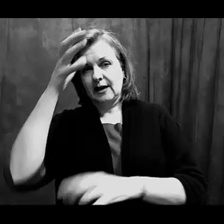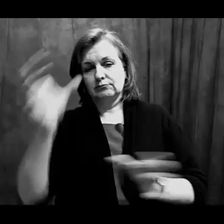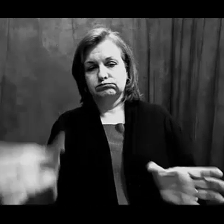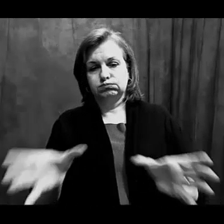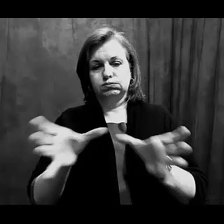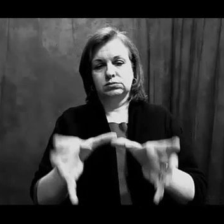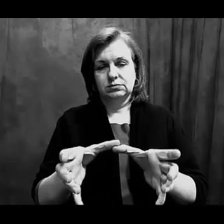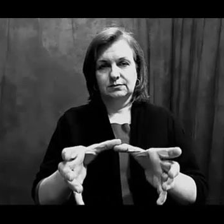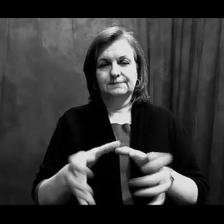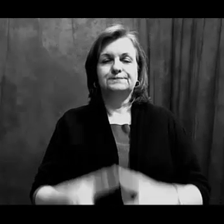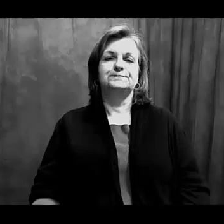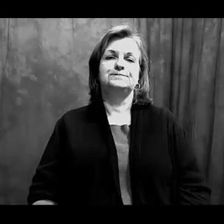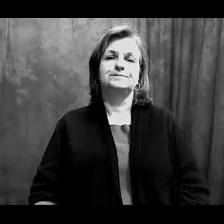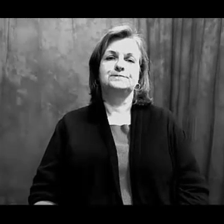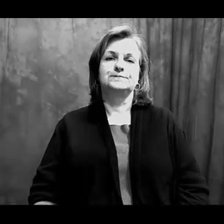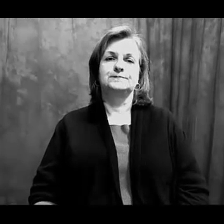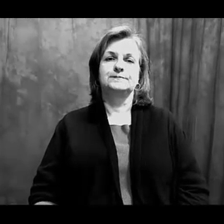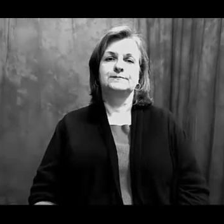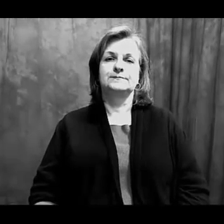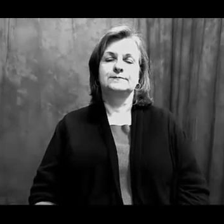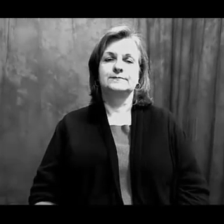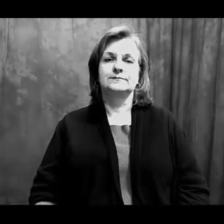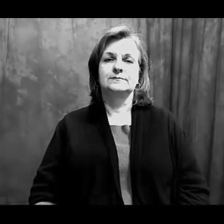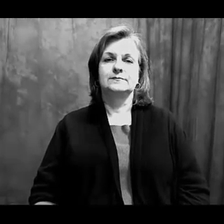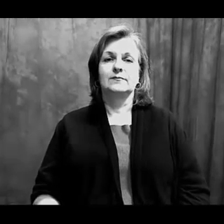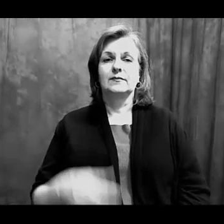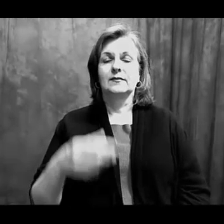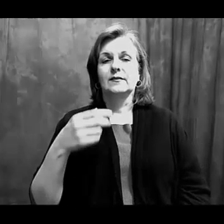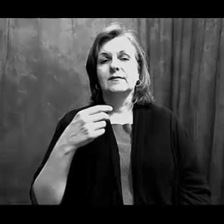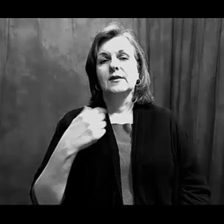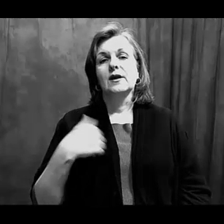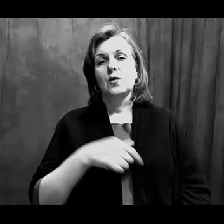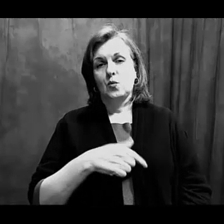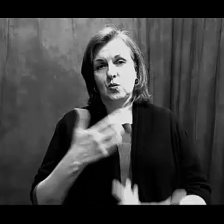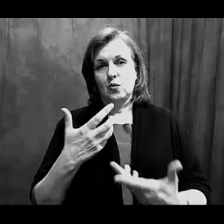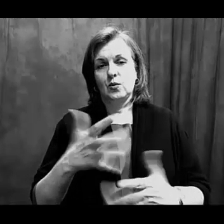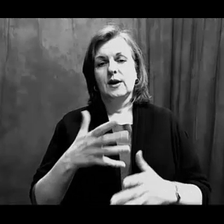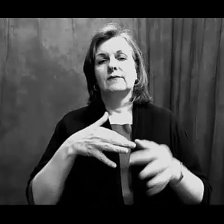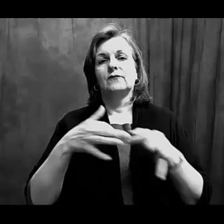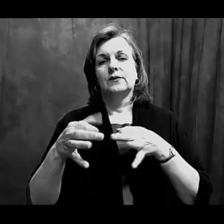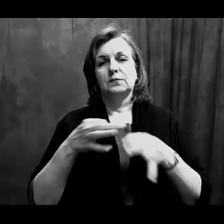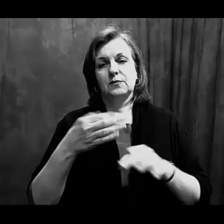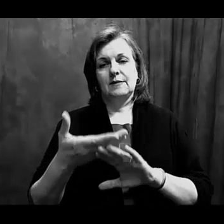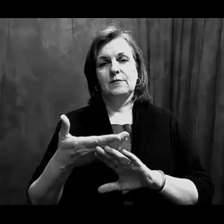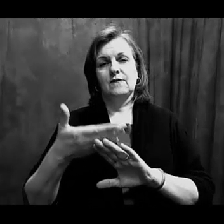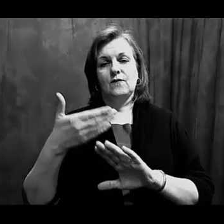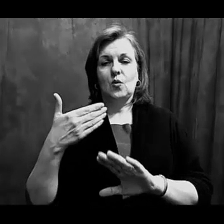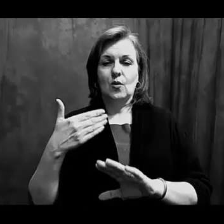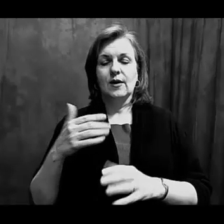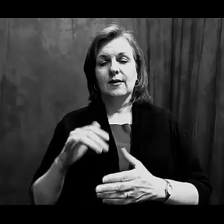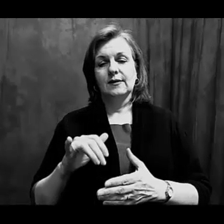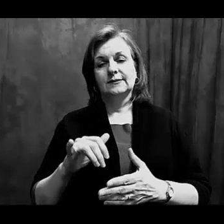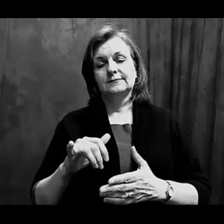now when we look at homologous chromosomes we have talked before